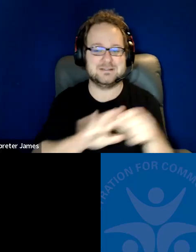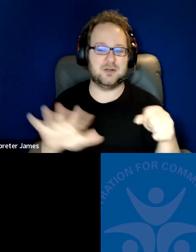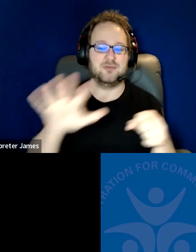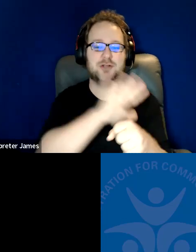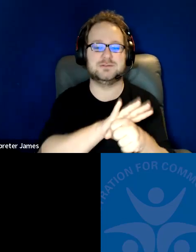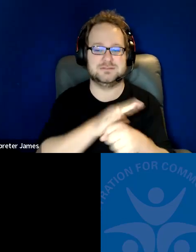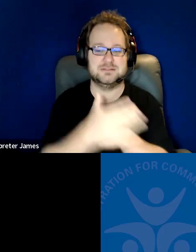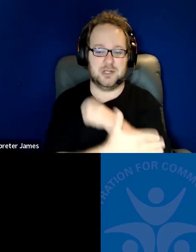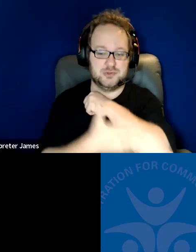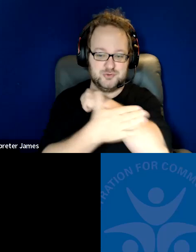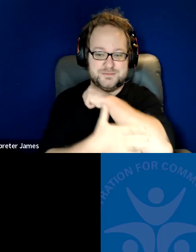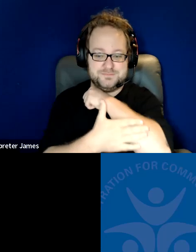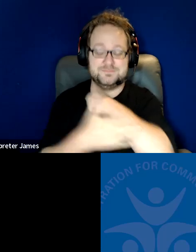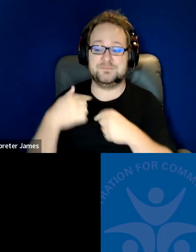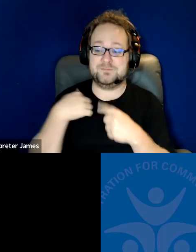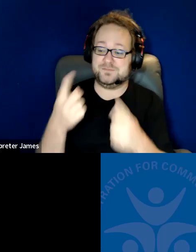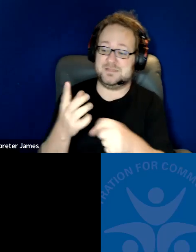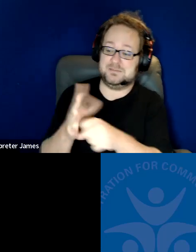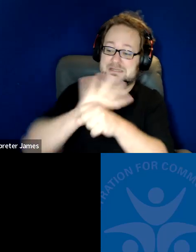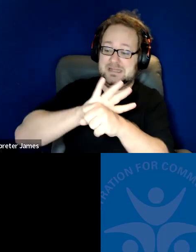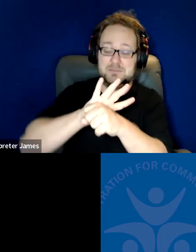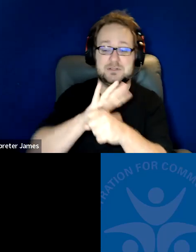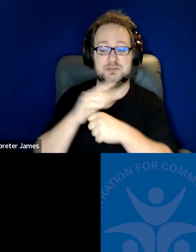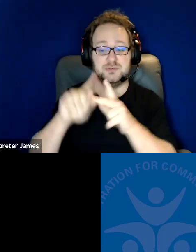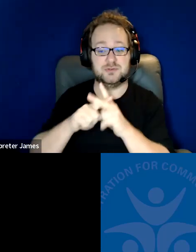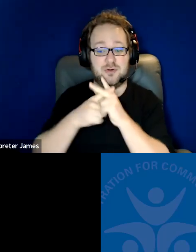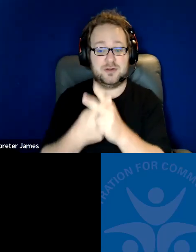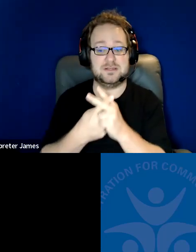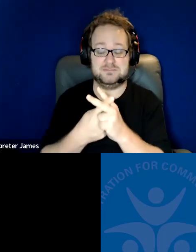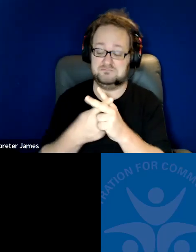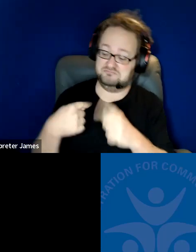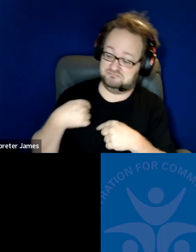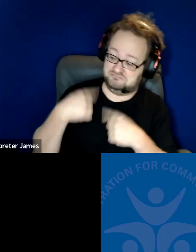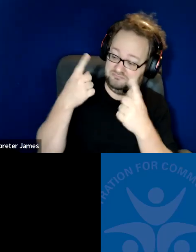Sense the pandemic started so many of you have been on the front lines helping meet